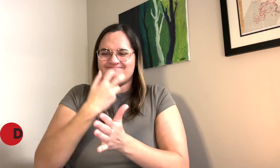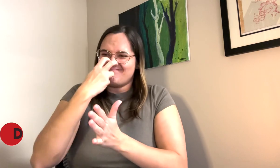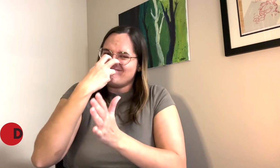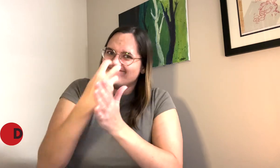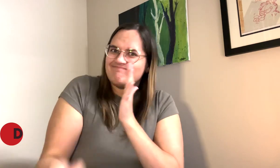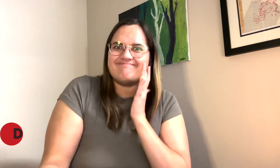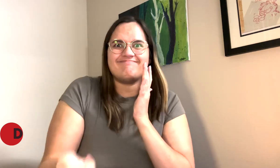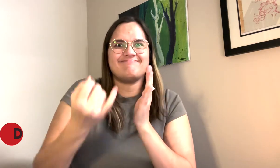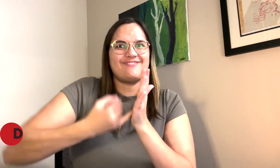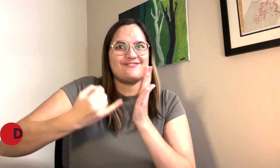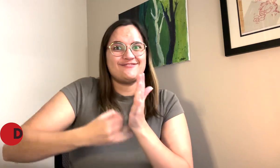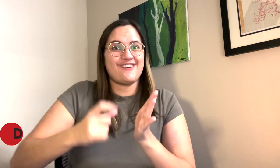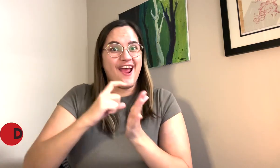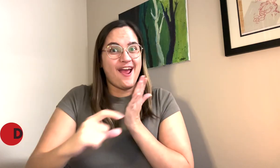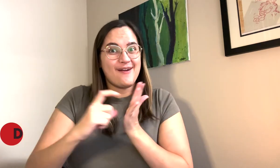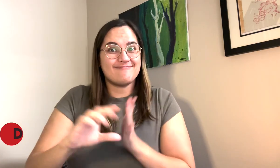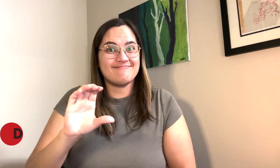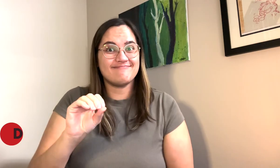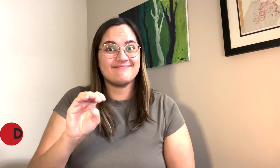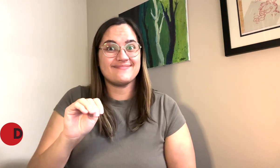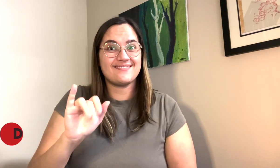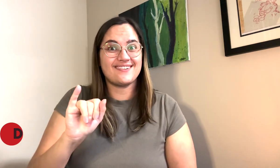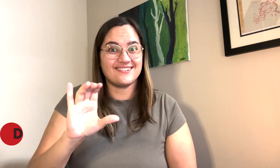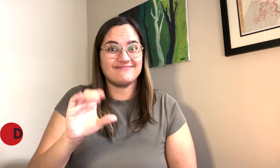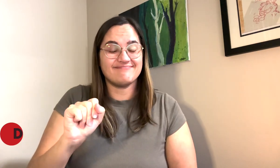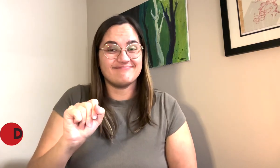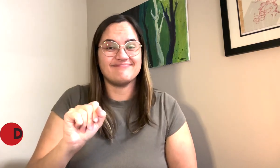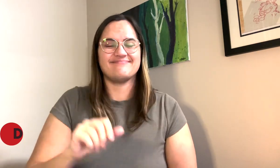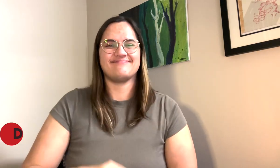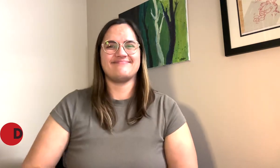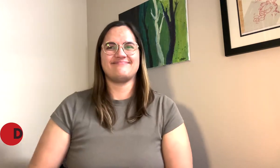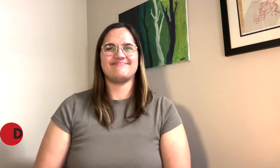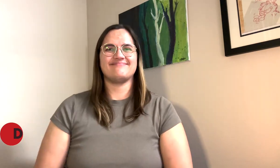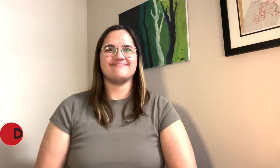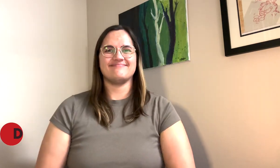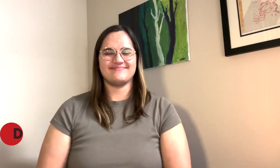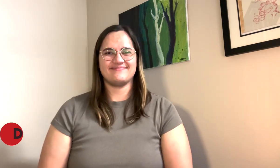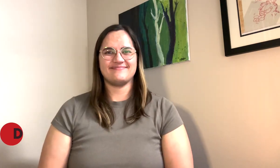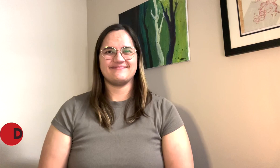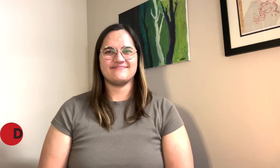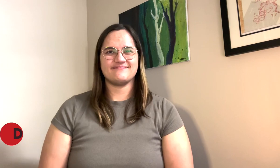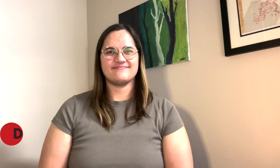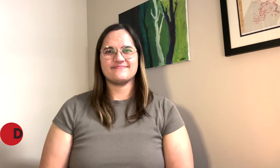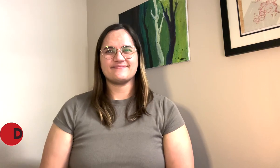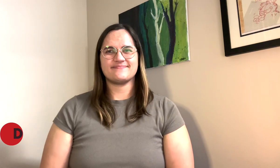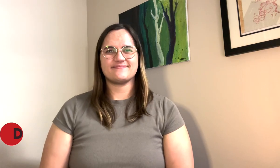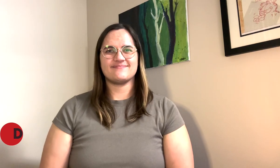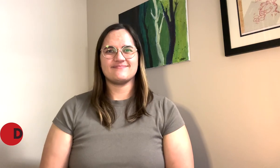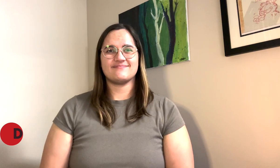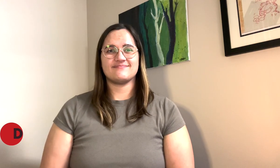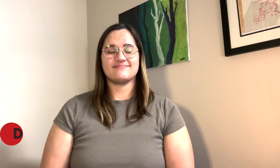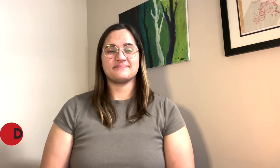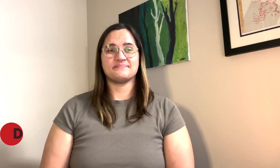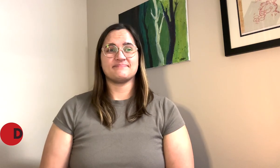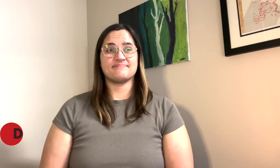got me into doing comics. Now, should everybody go to art school?